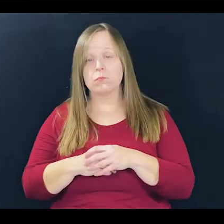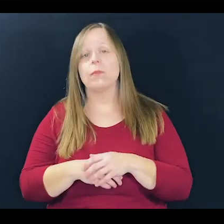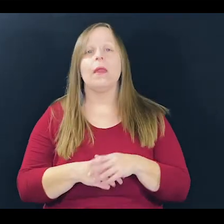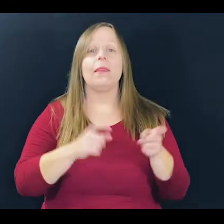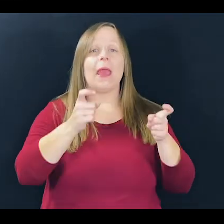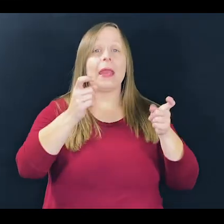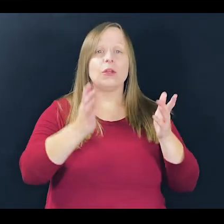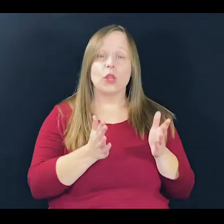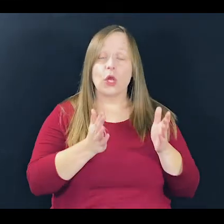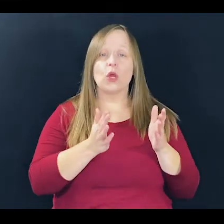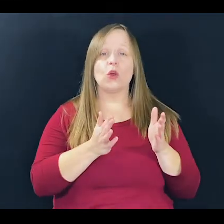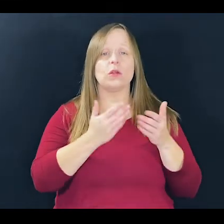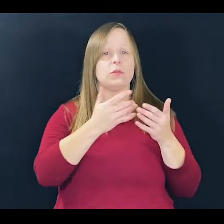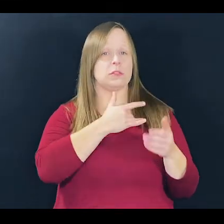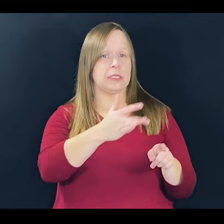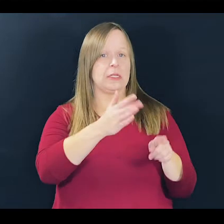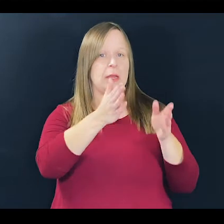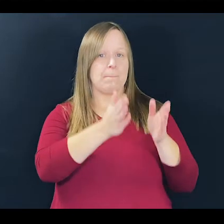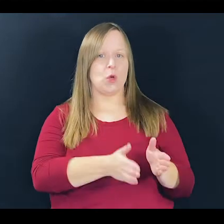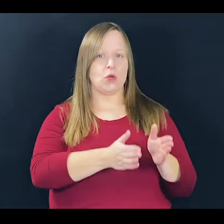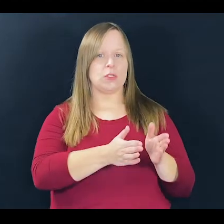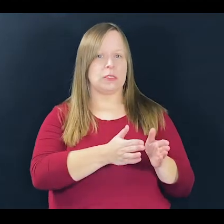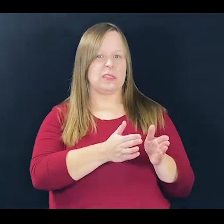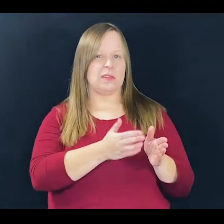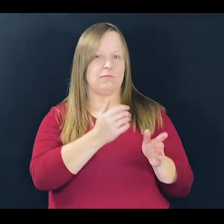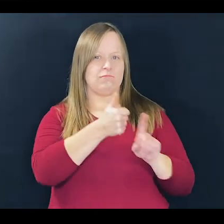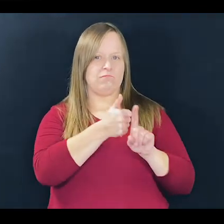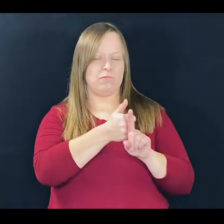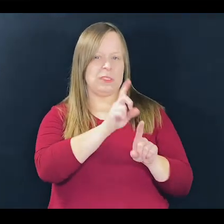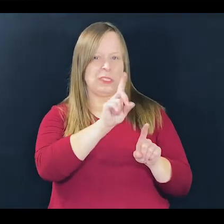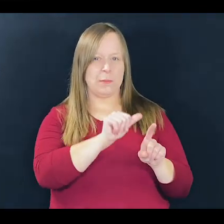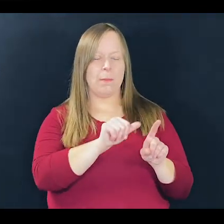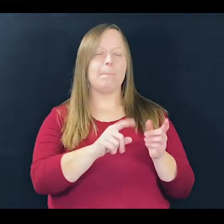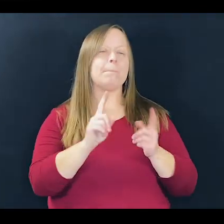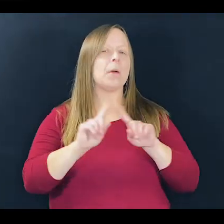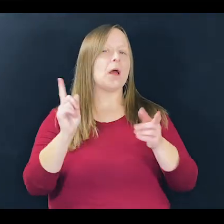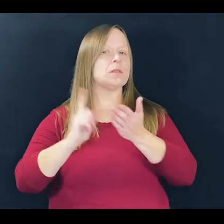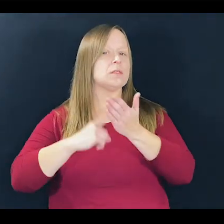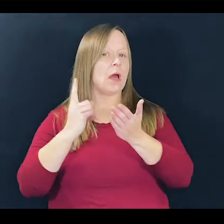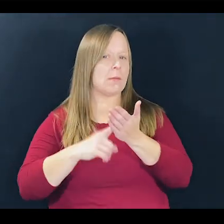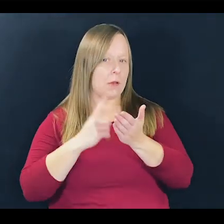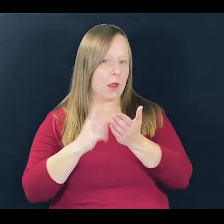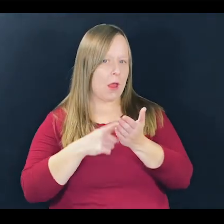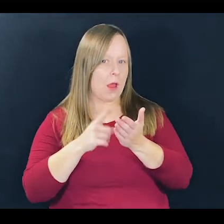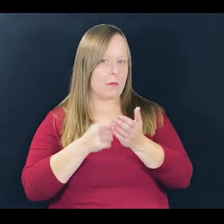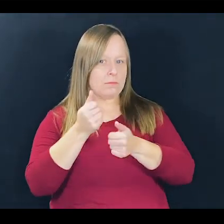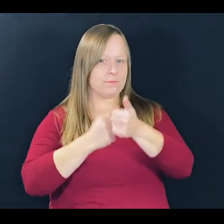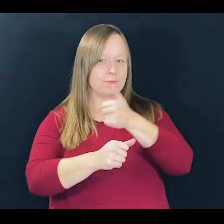The handler is generally, the person that has a disability. Although, sometimes it can be an